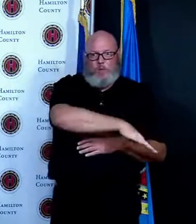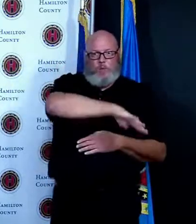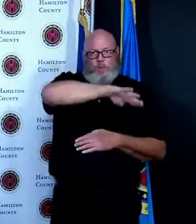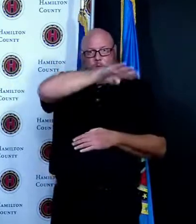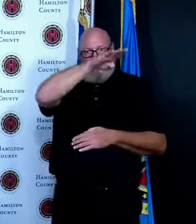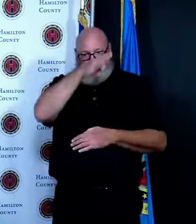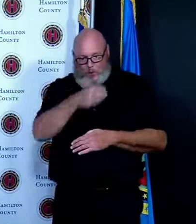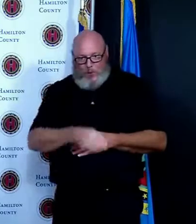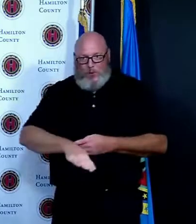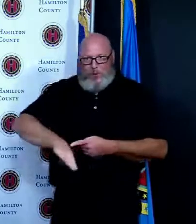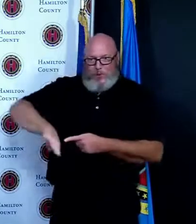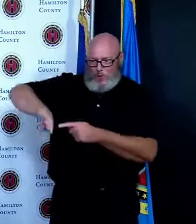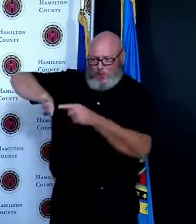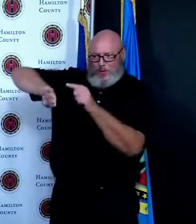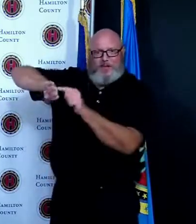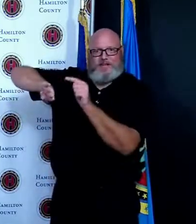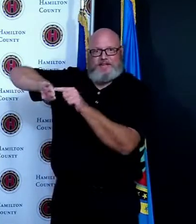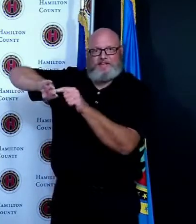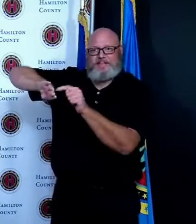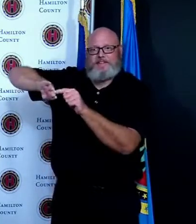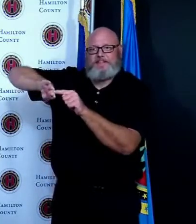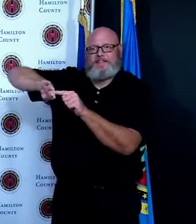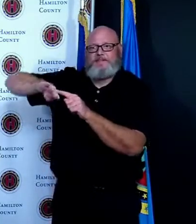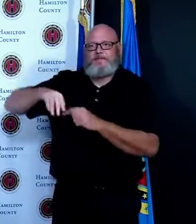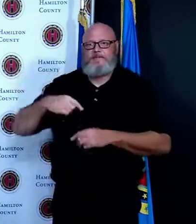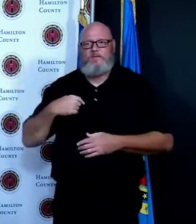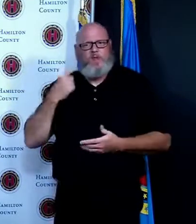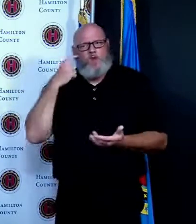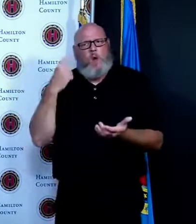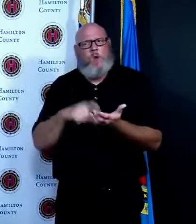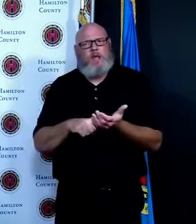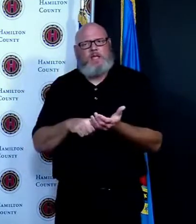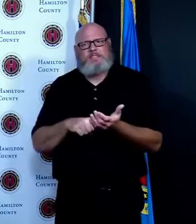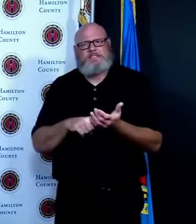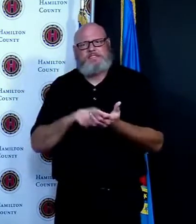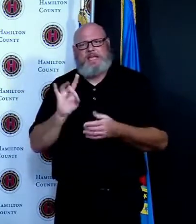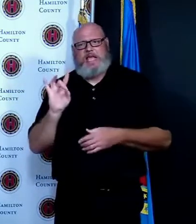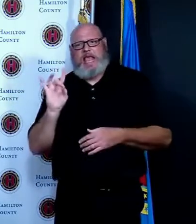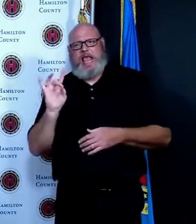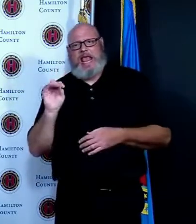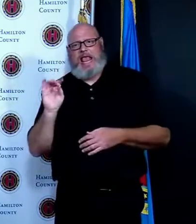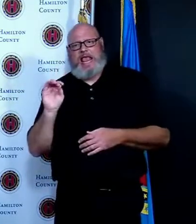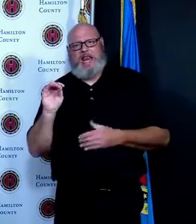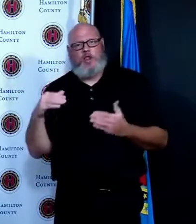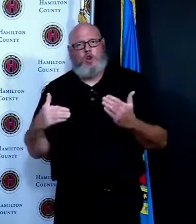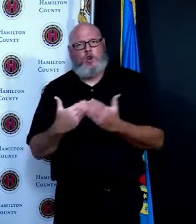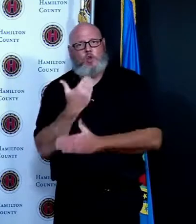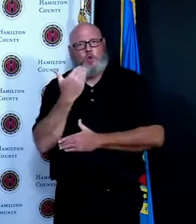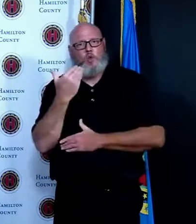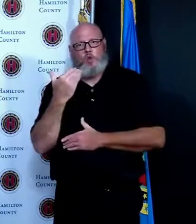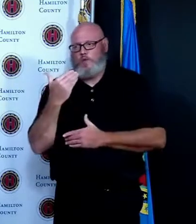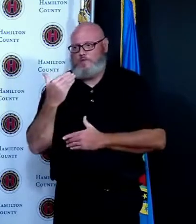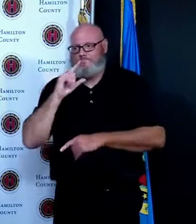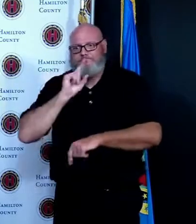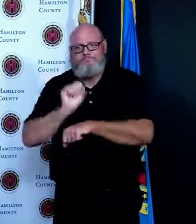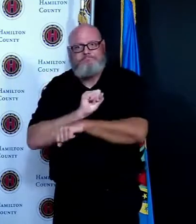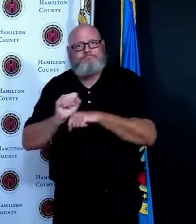and the city of Cincinnati we're seeing about 80 cases per day we are now up to about 120 cases per